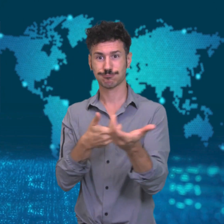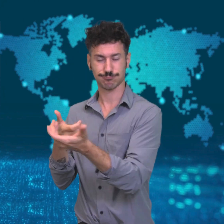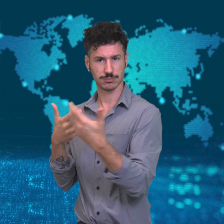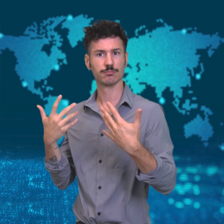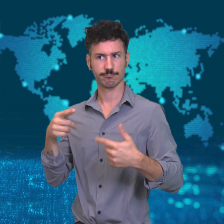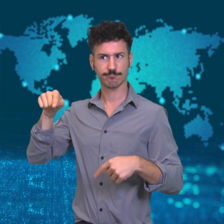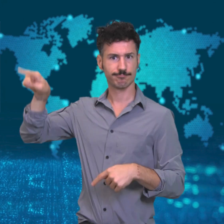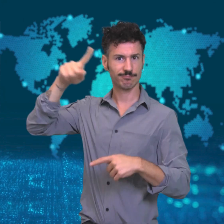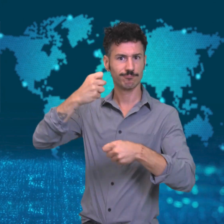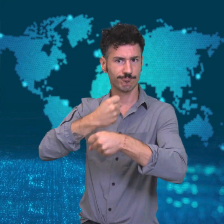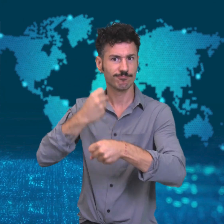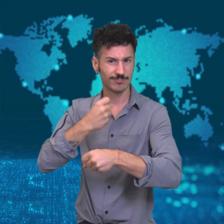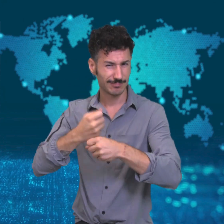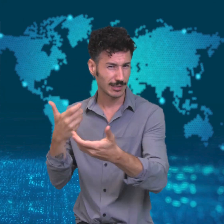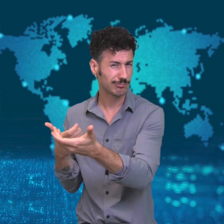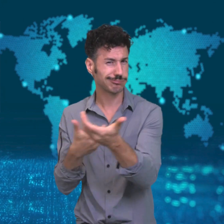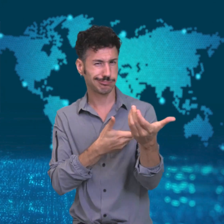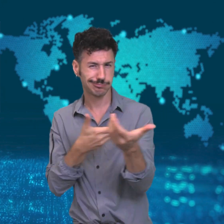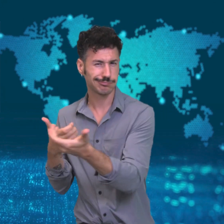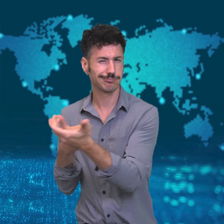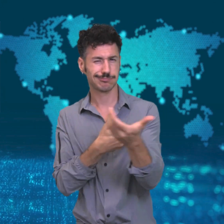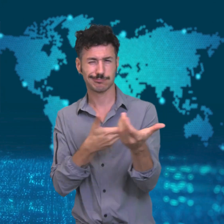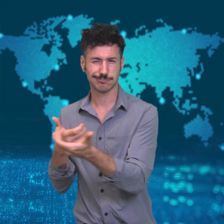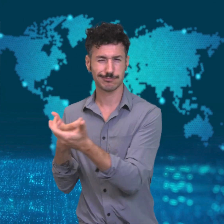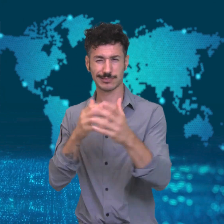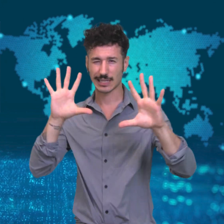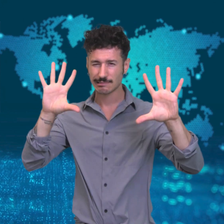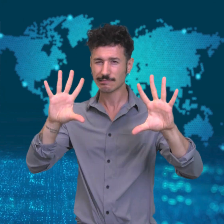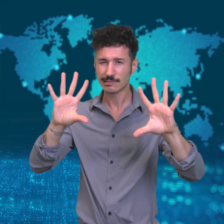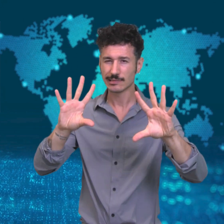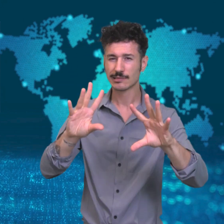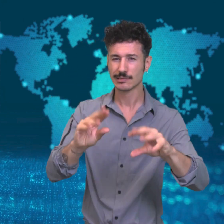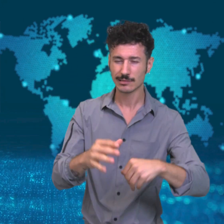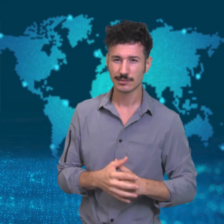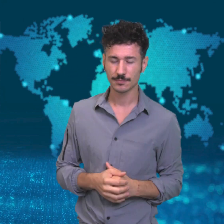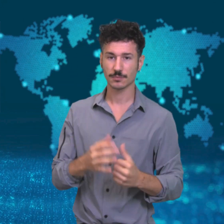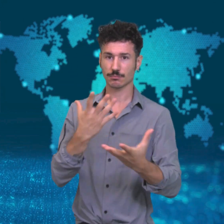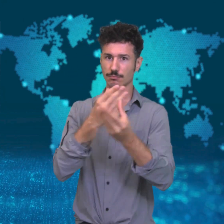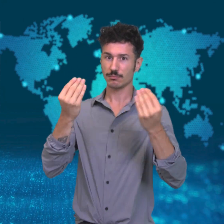More than 13,000 firefighters are fighting the fires.